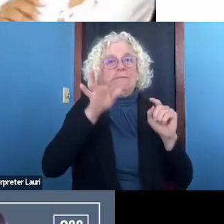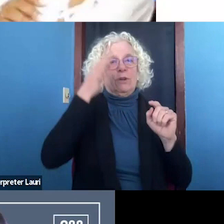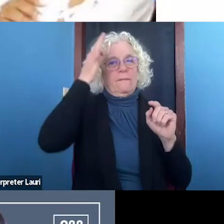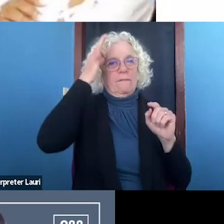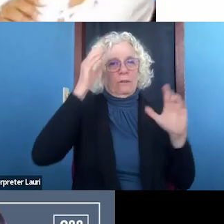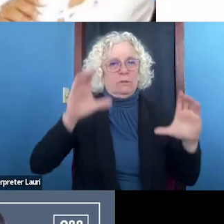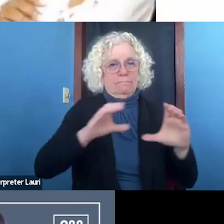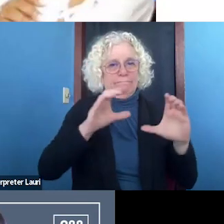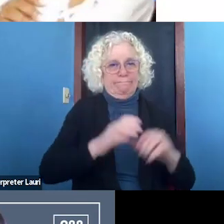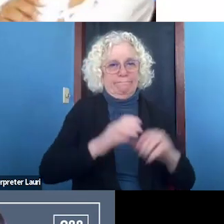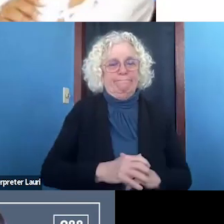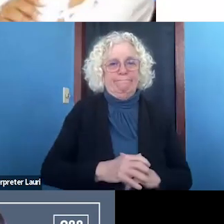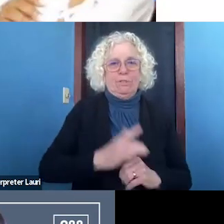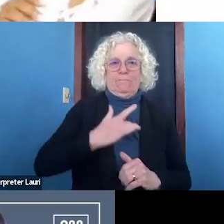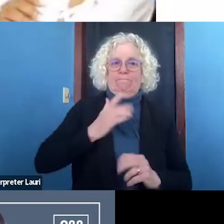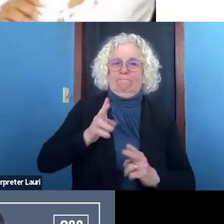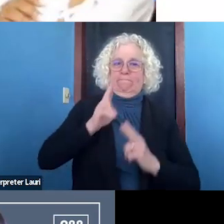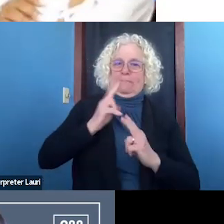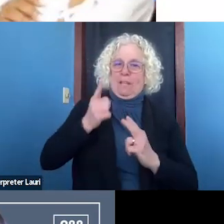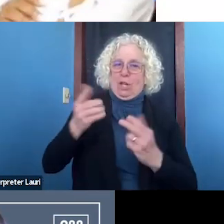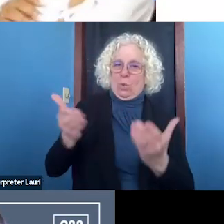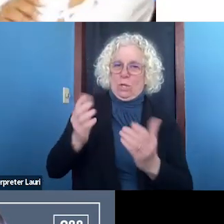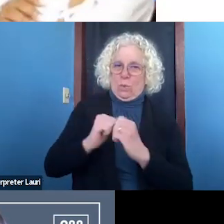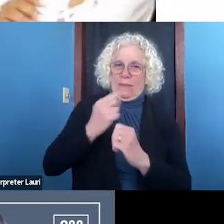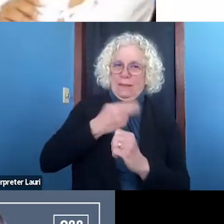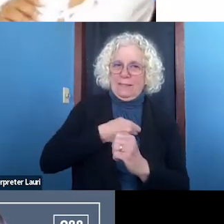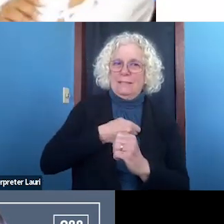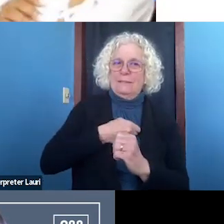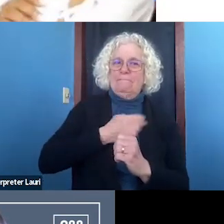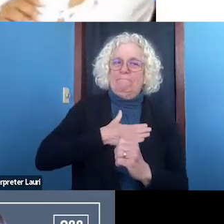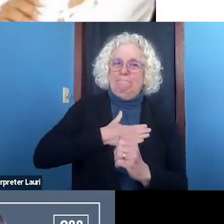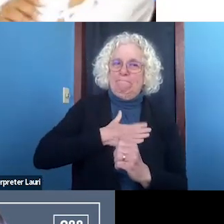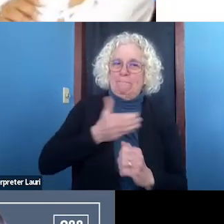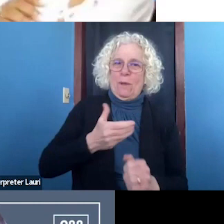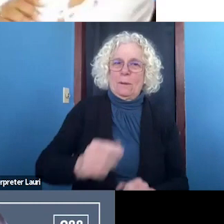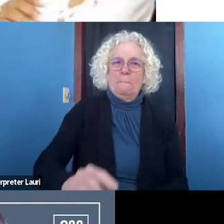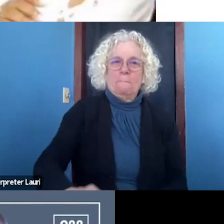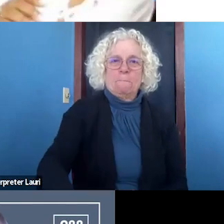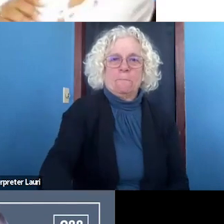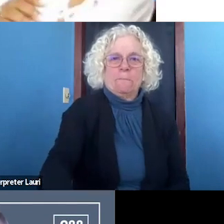We are so honored to have you here with us and welcome. Thank you, Liz.